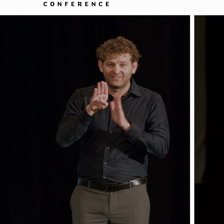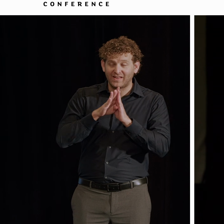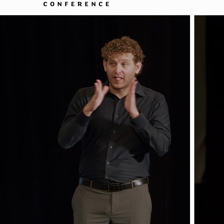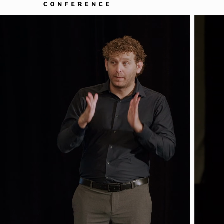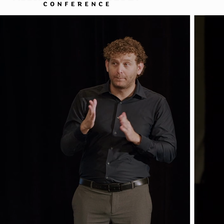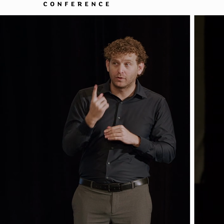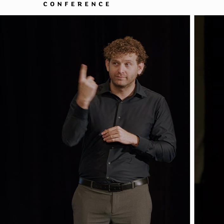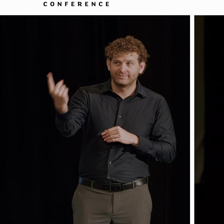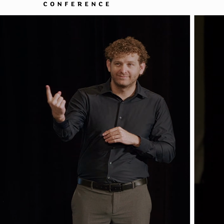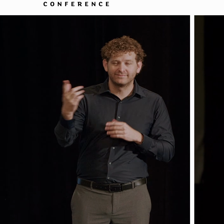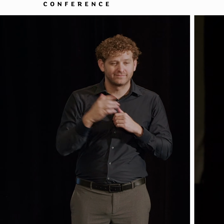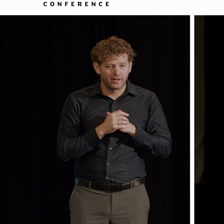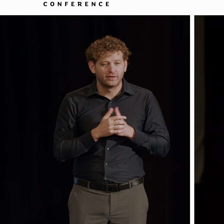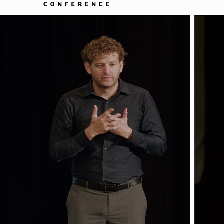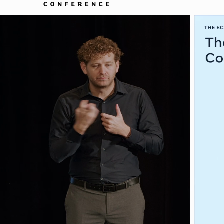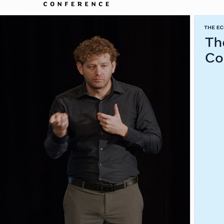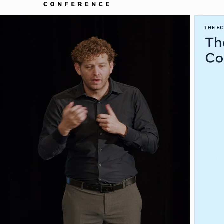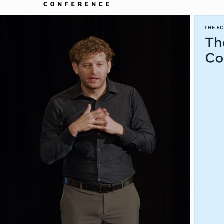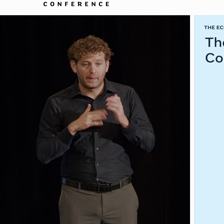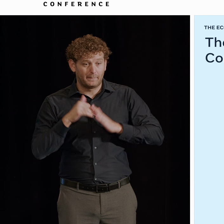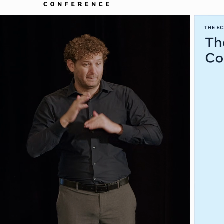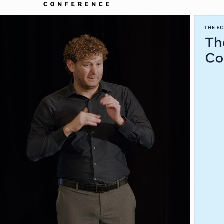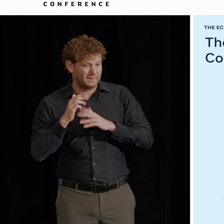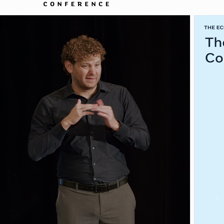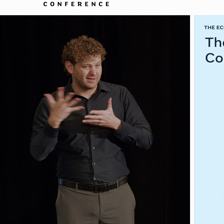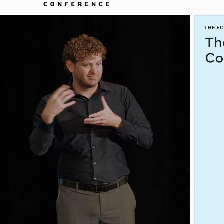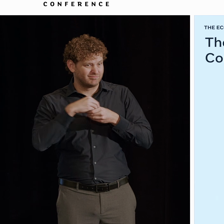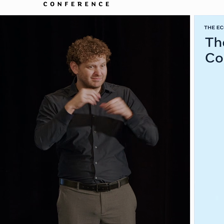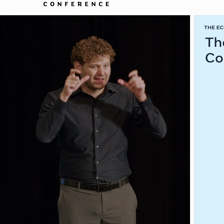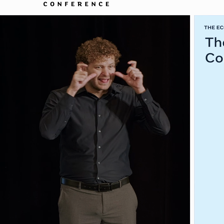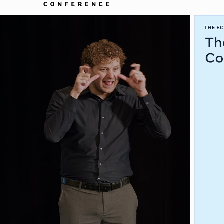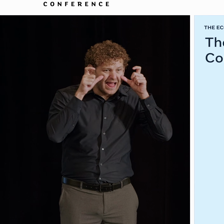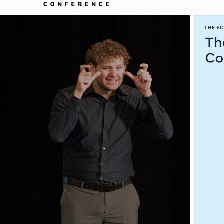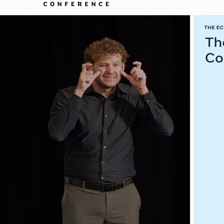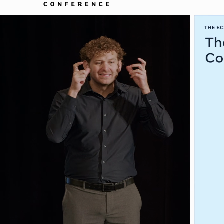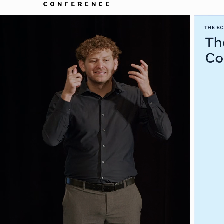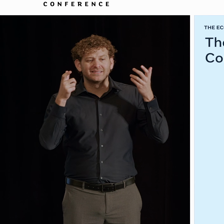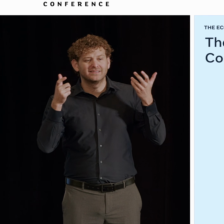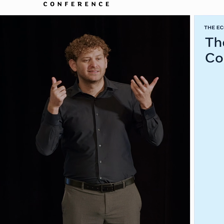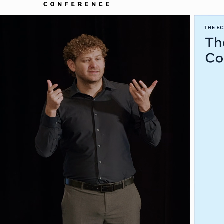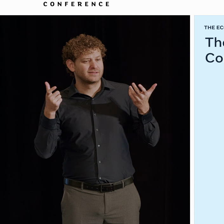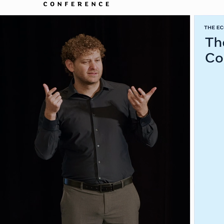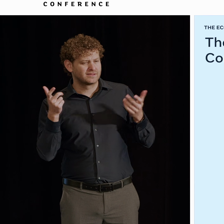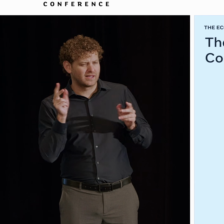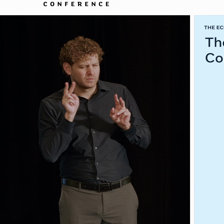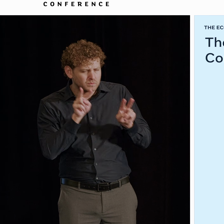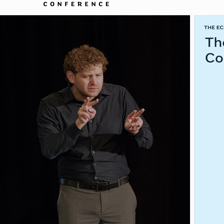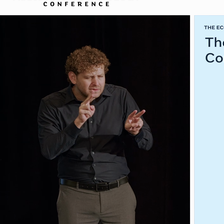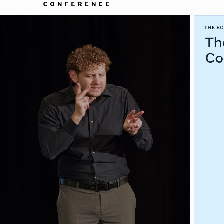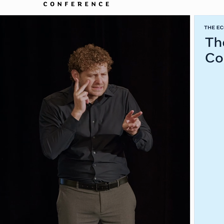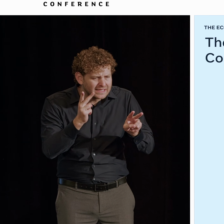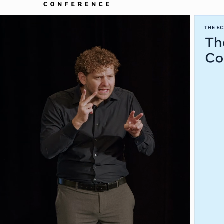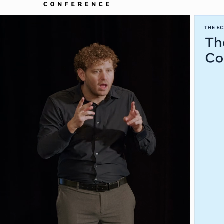Seeing what they are building on the glasses to enable people to be able to recognize emotions, being able to recognize if someone turned away.